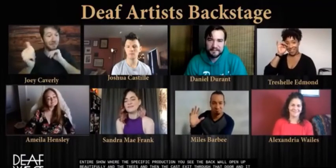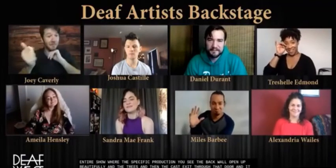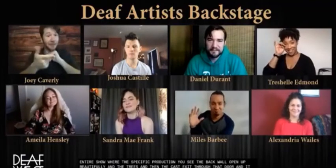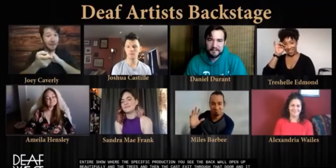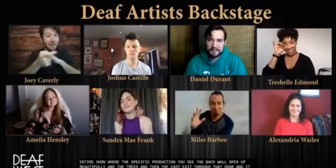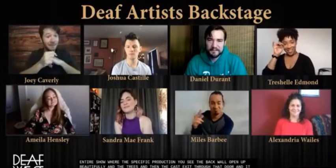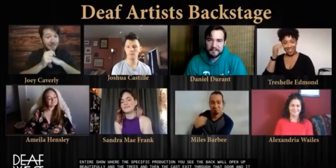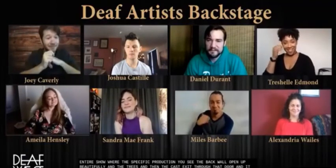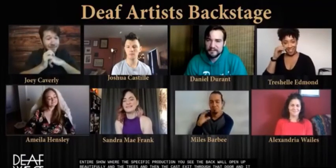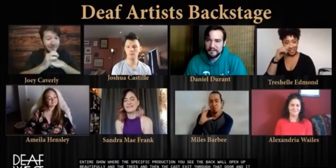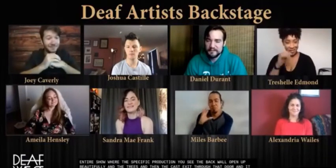Miles